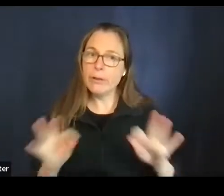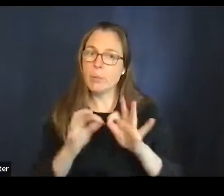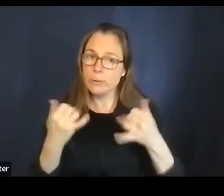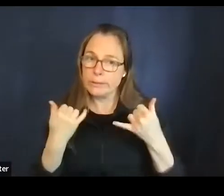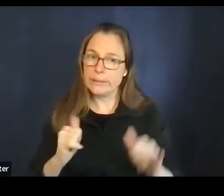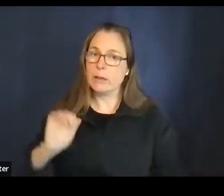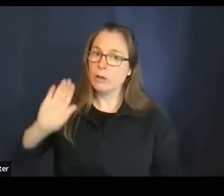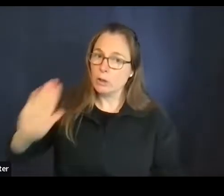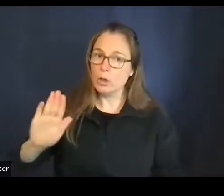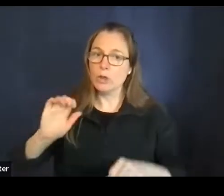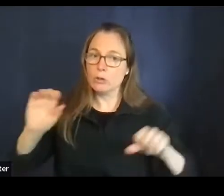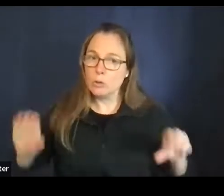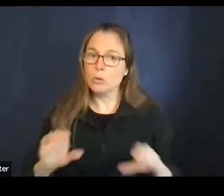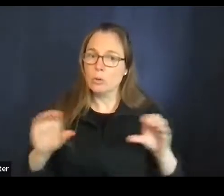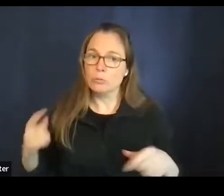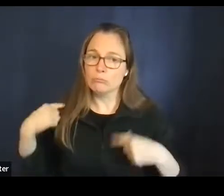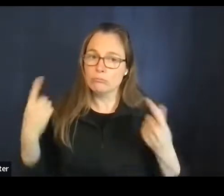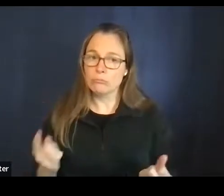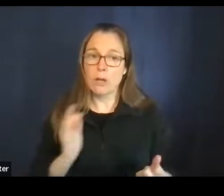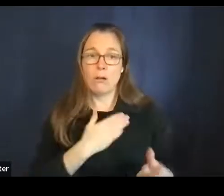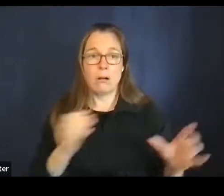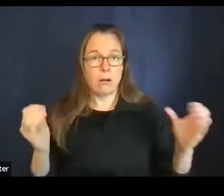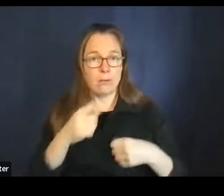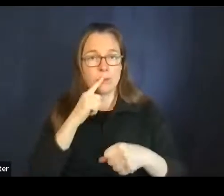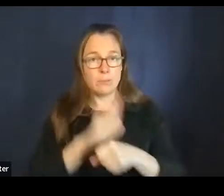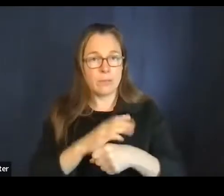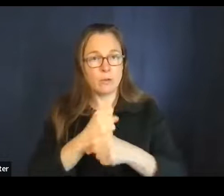Our office is committed to ensuring that the city's core values,